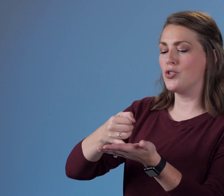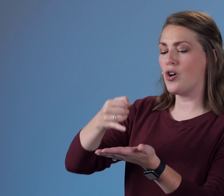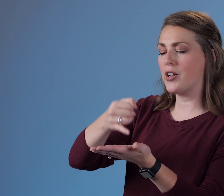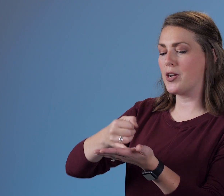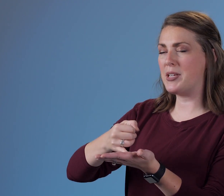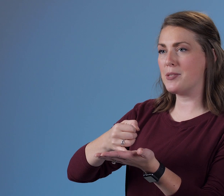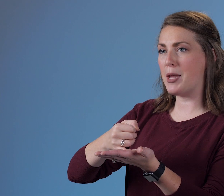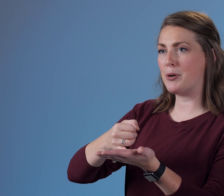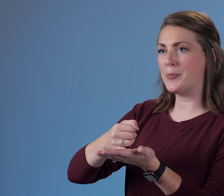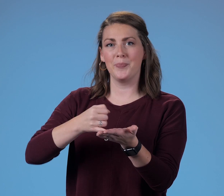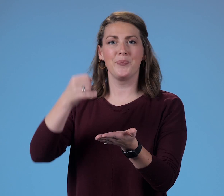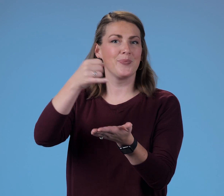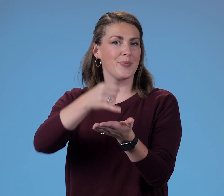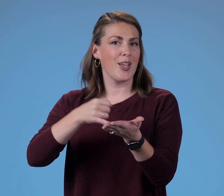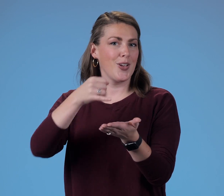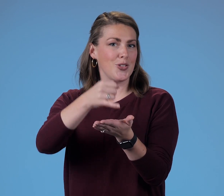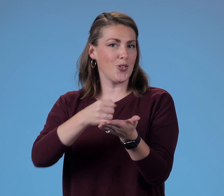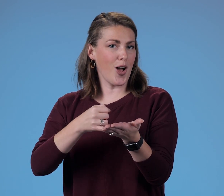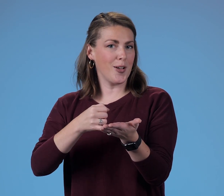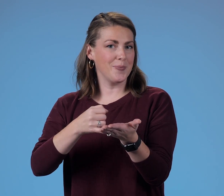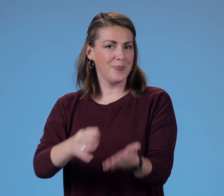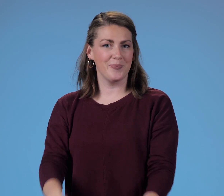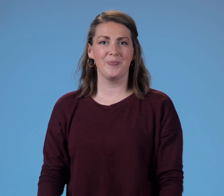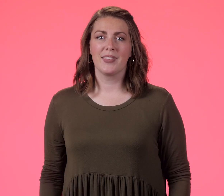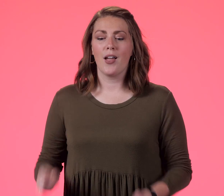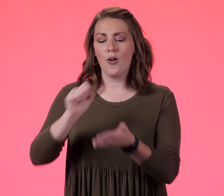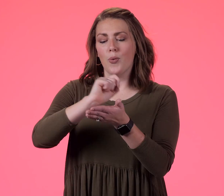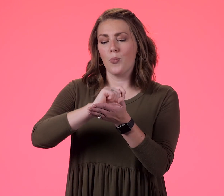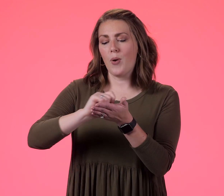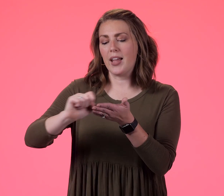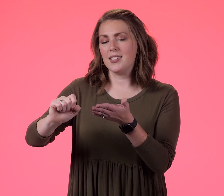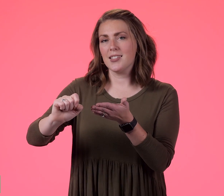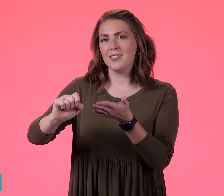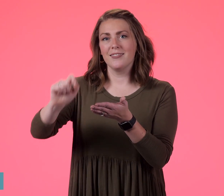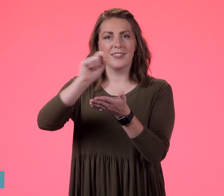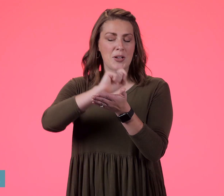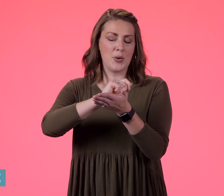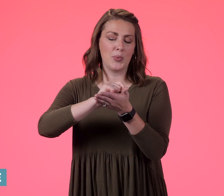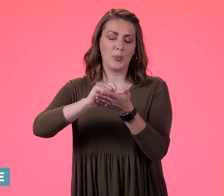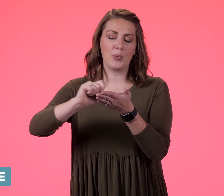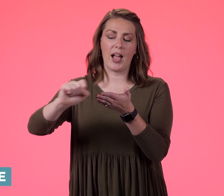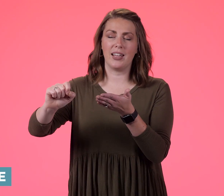drawing on a piece of paper. Draw Write Write